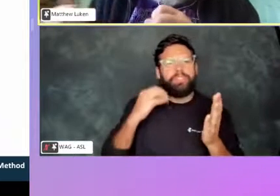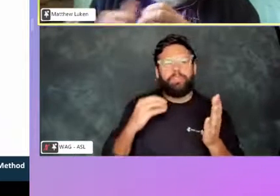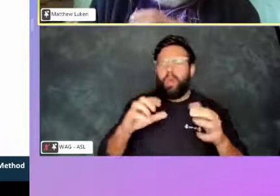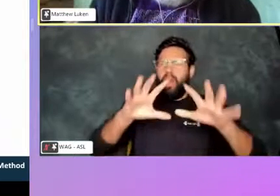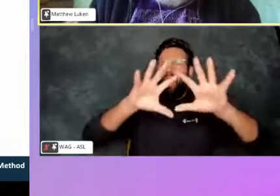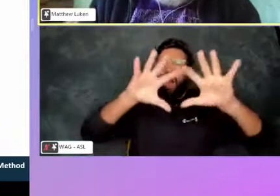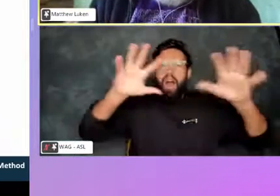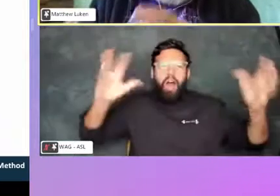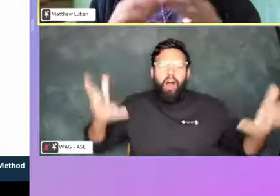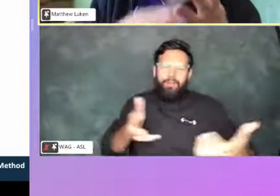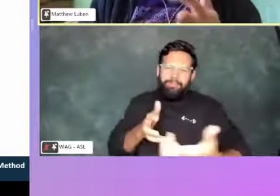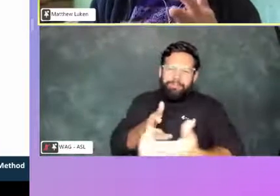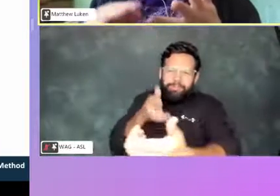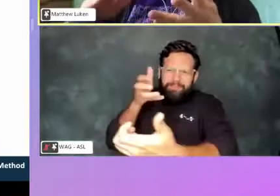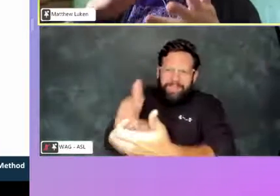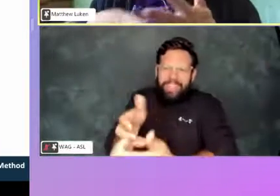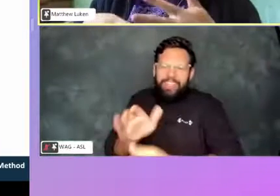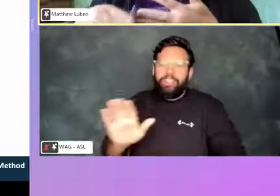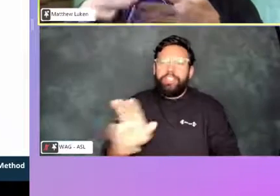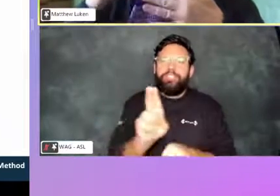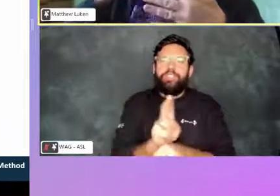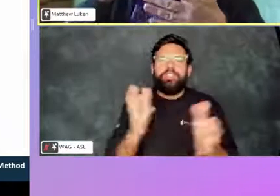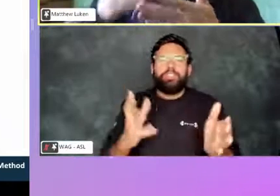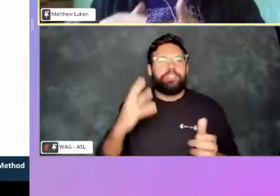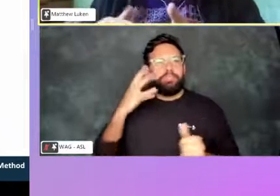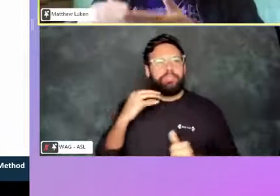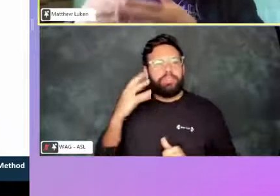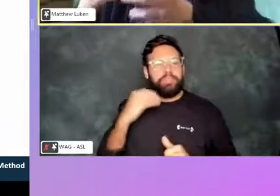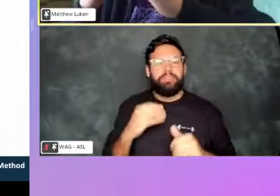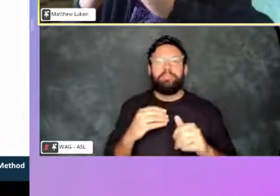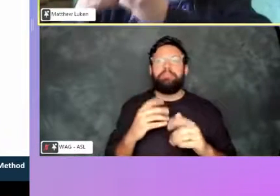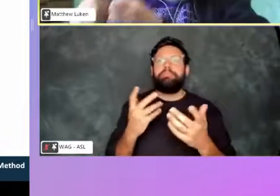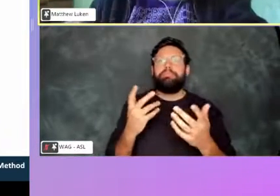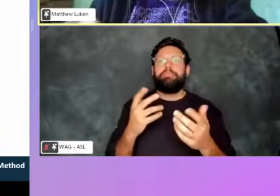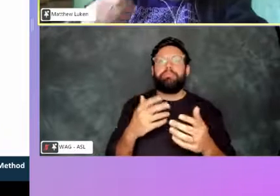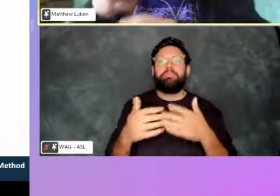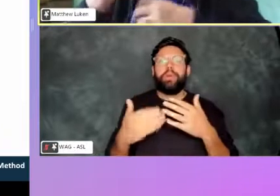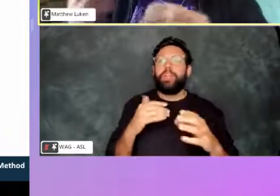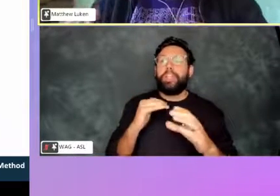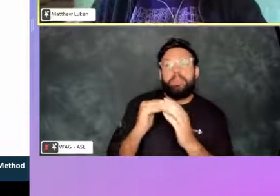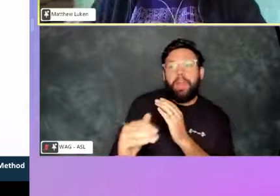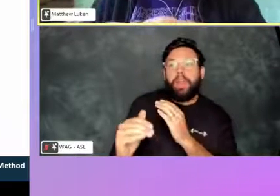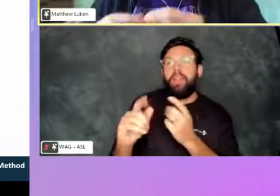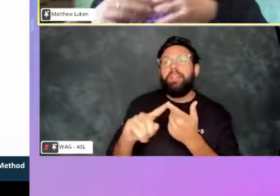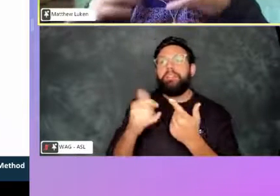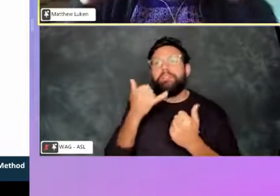experience, we want to engage every team that contributes to your users experience. The